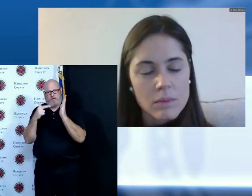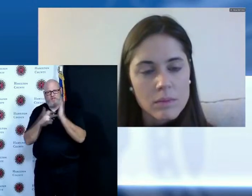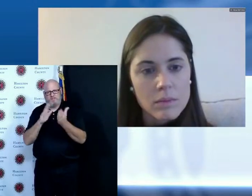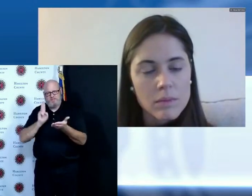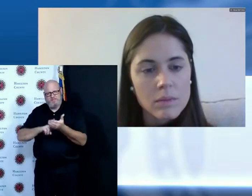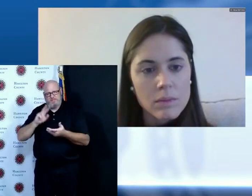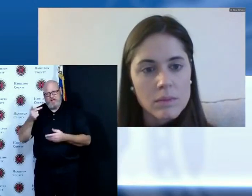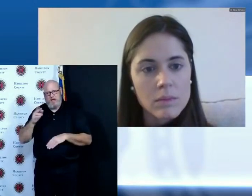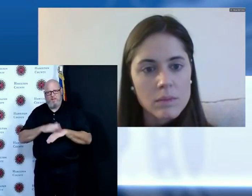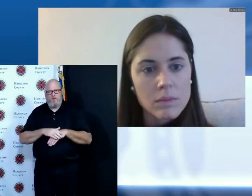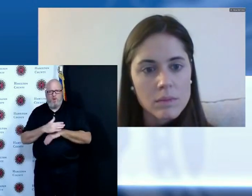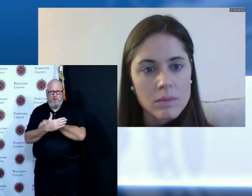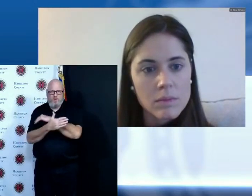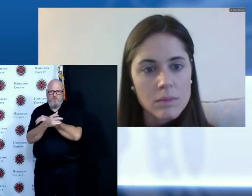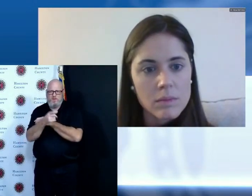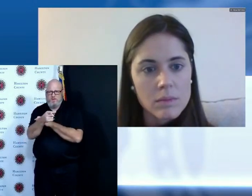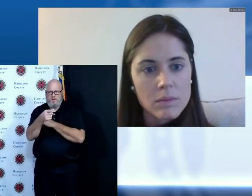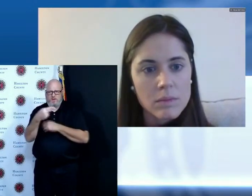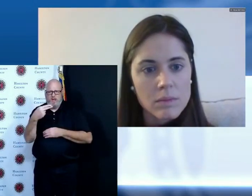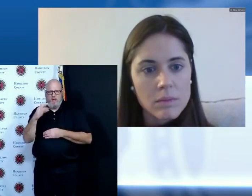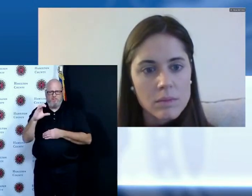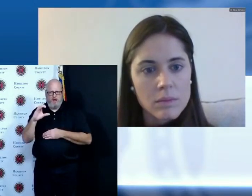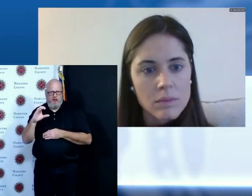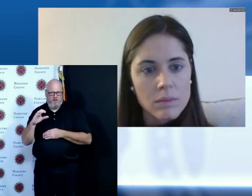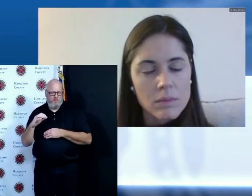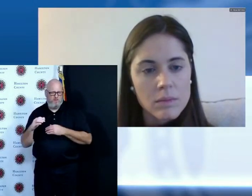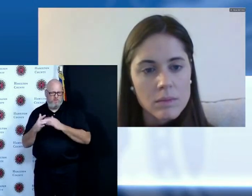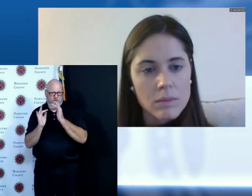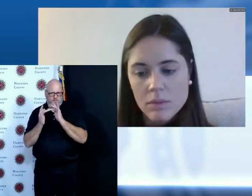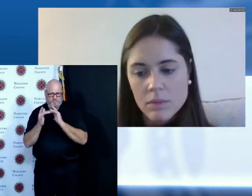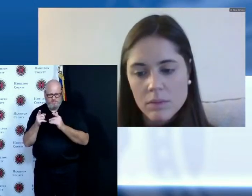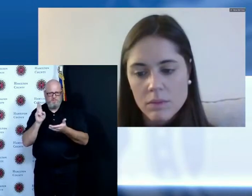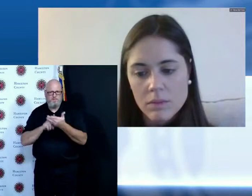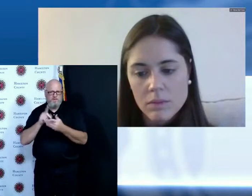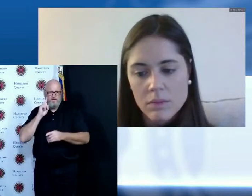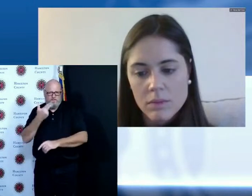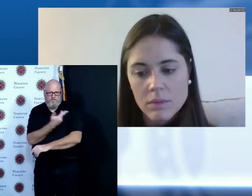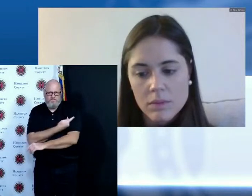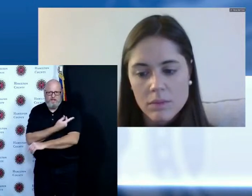doses that we're getting from the state that and you heard Dr Lofgren a couple weeks ago